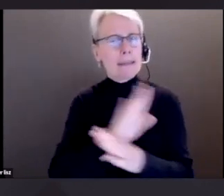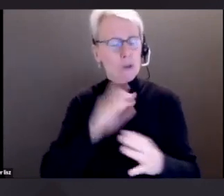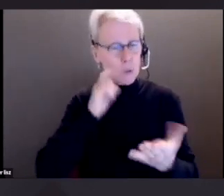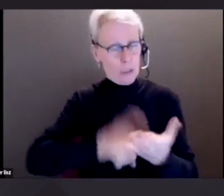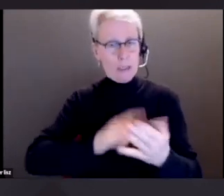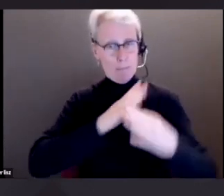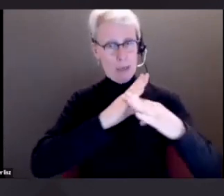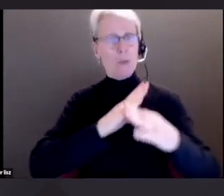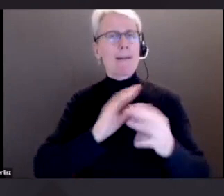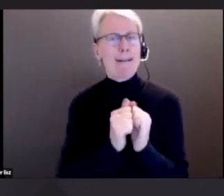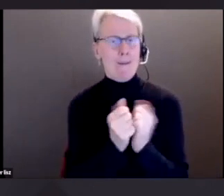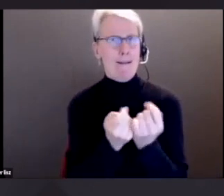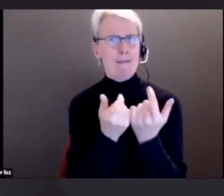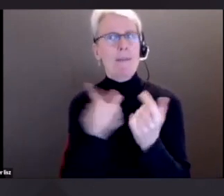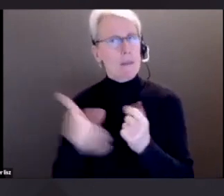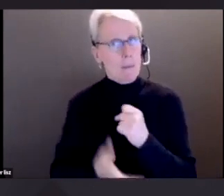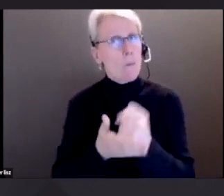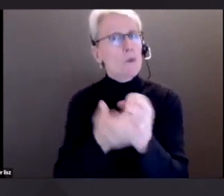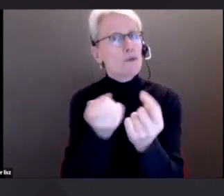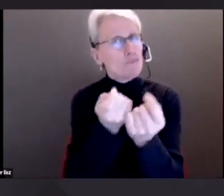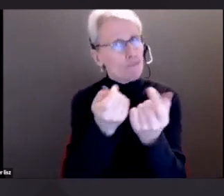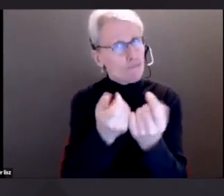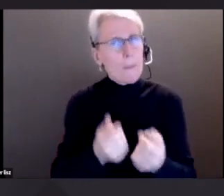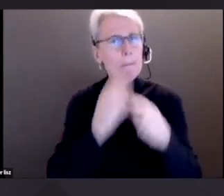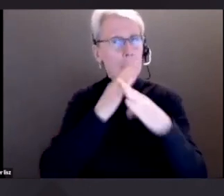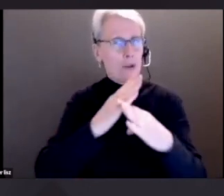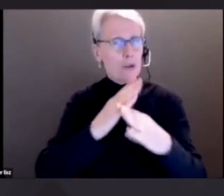Some of Innovations Labs partner projects include